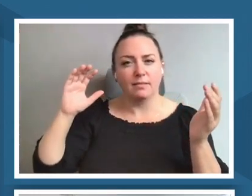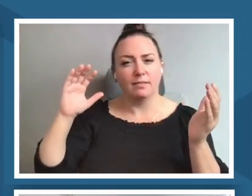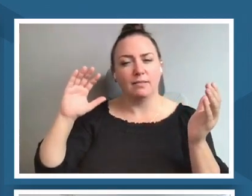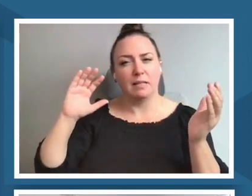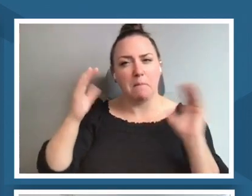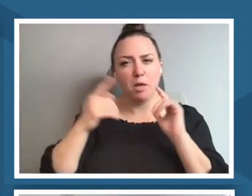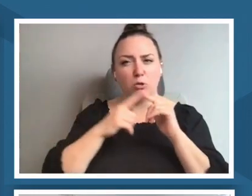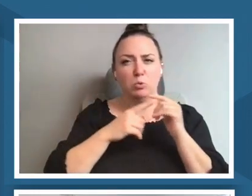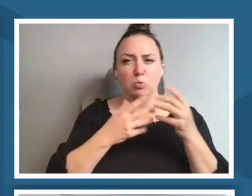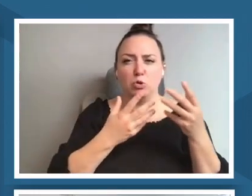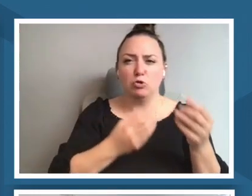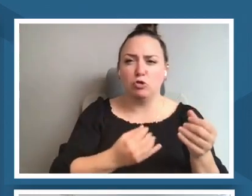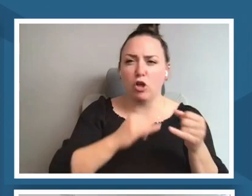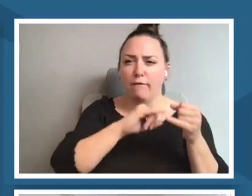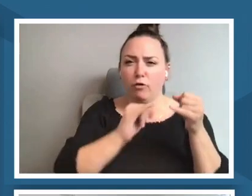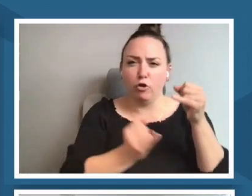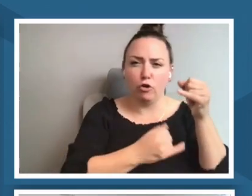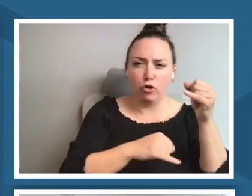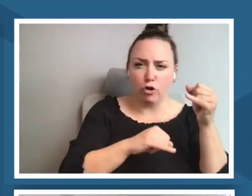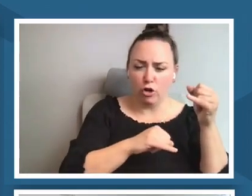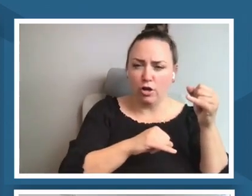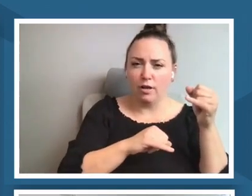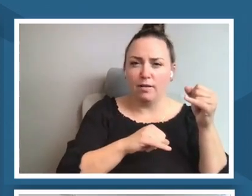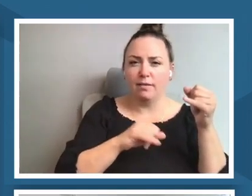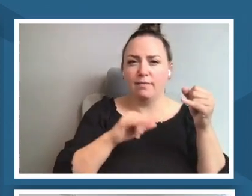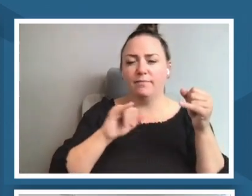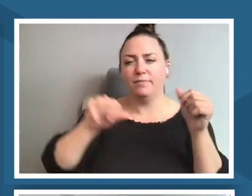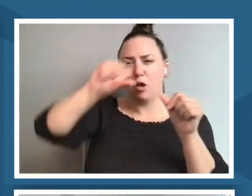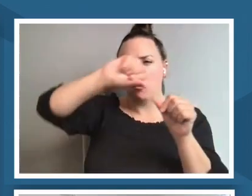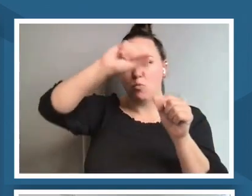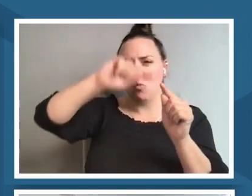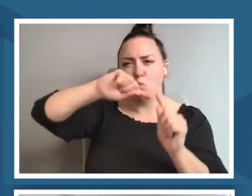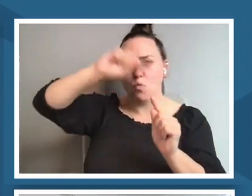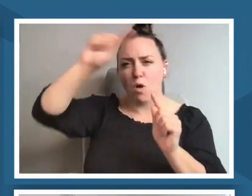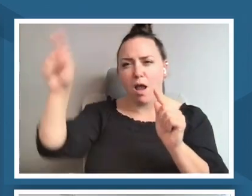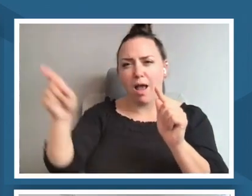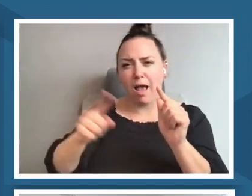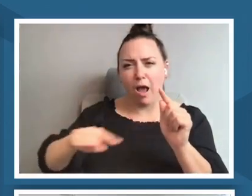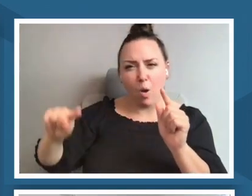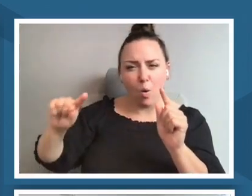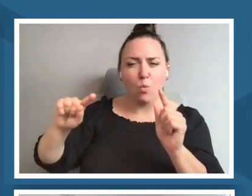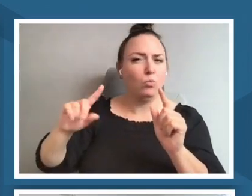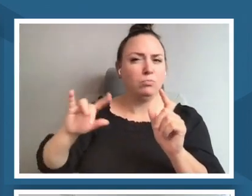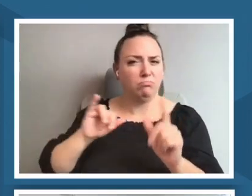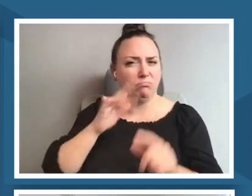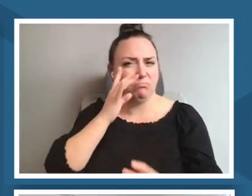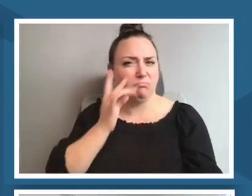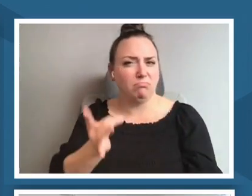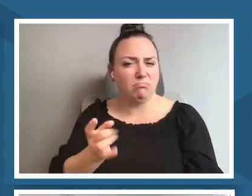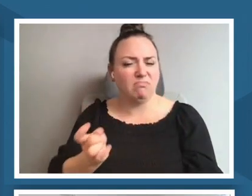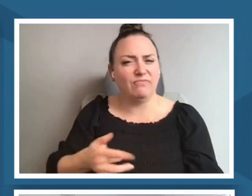and that rounding swirling shape you you notice elizabeth so again that that